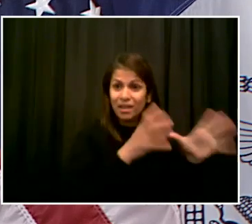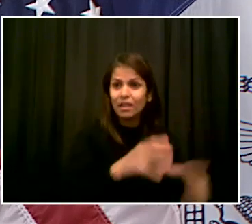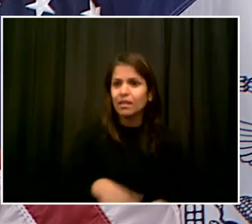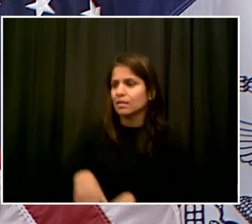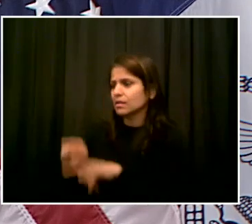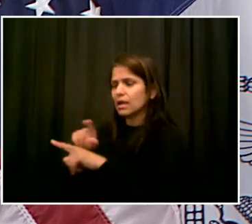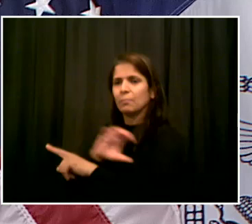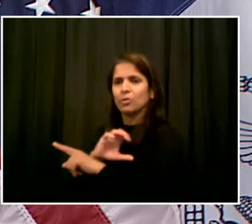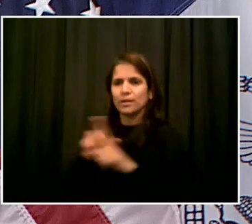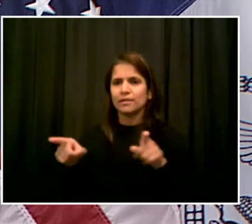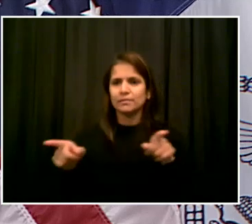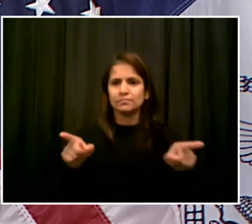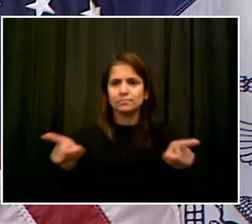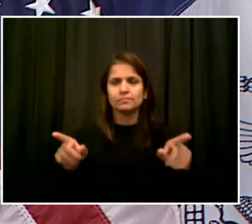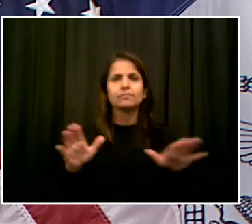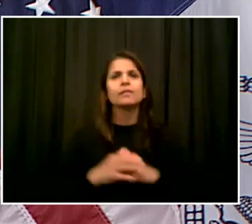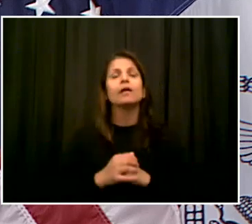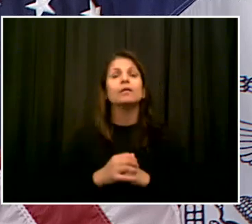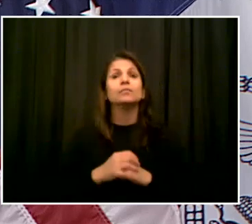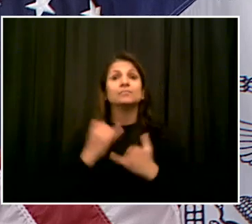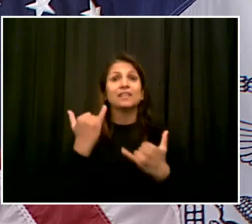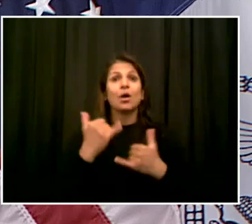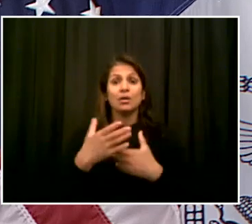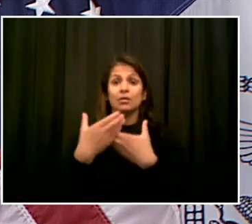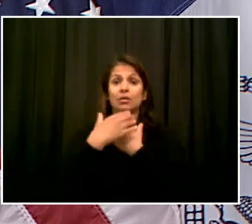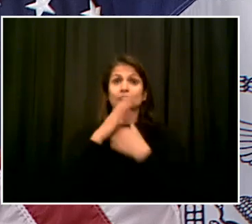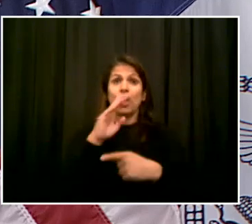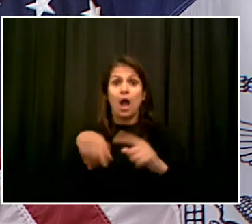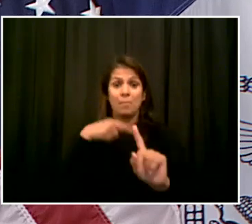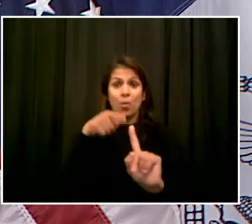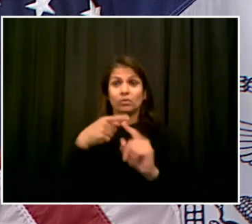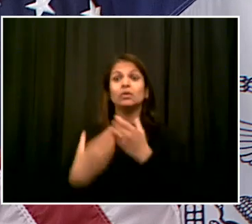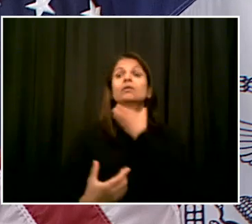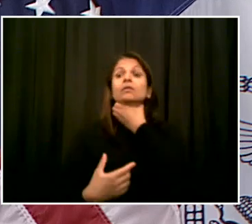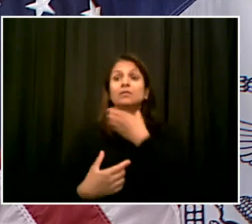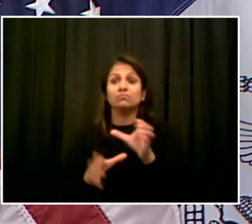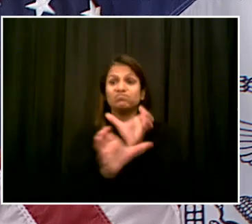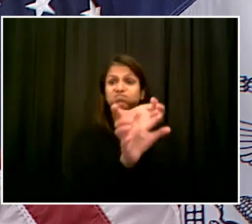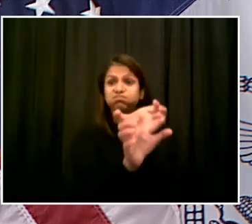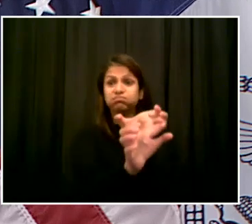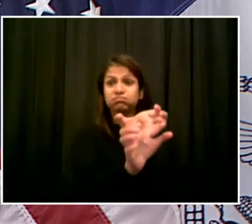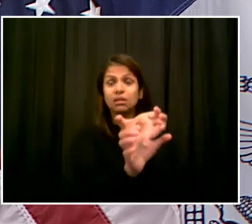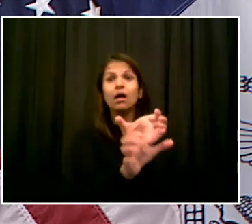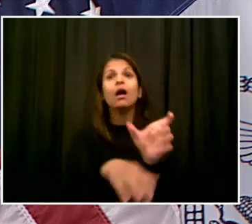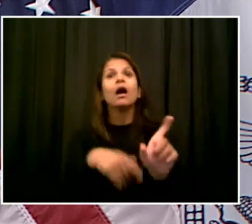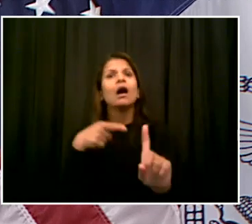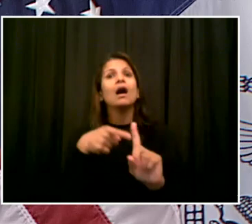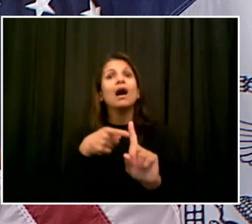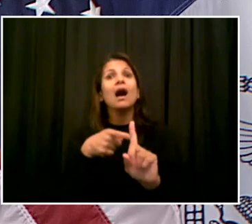FROM THE BEGINNING. AND THIS CITY FOR DECADES HAS HAD A PROHIBITION ON